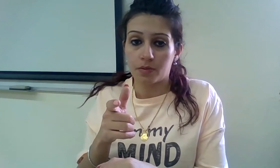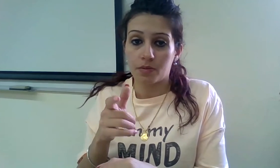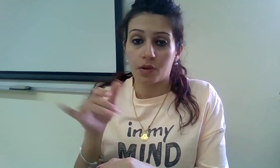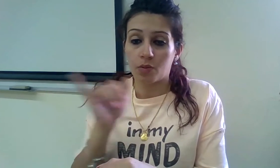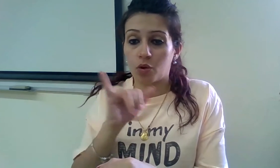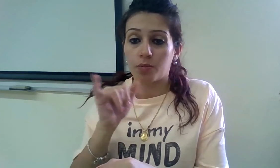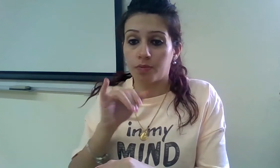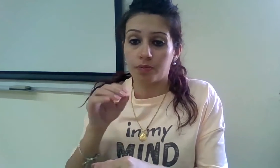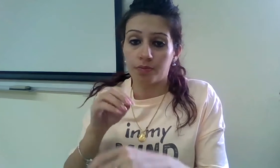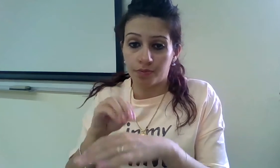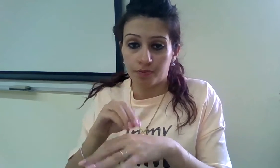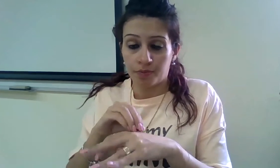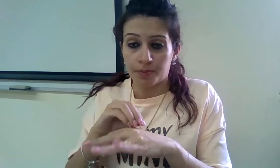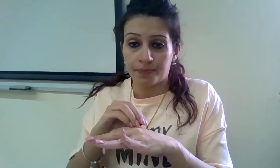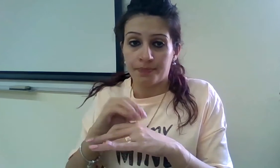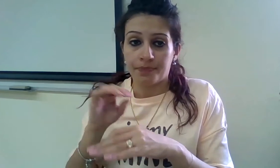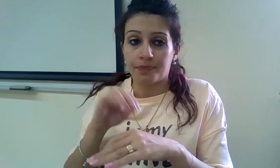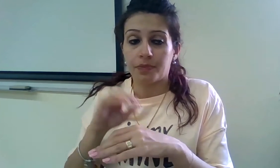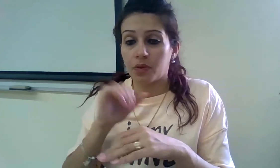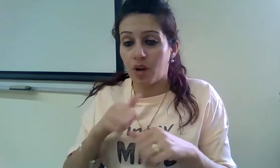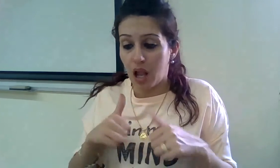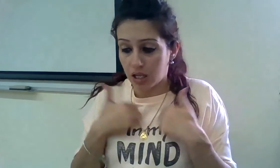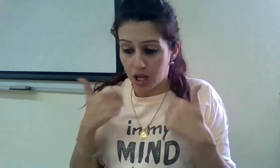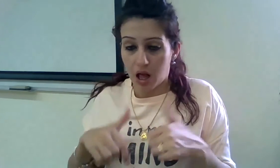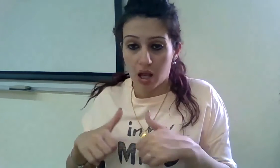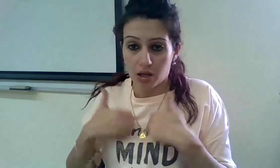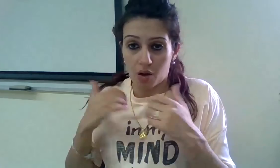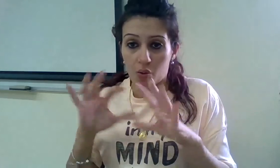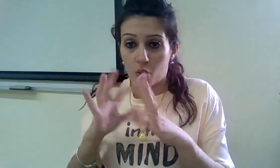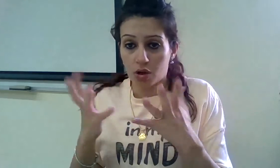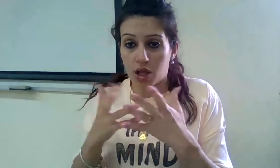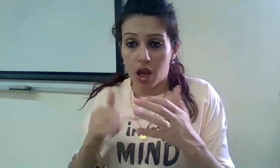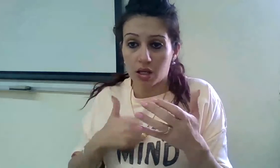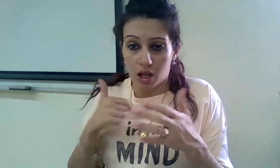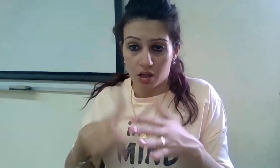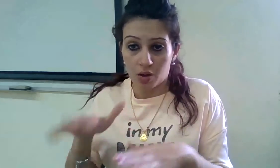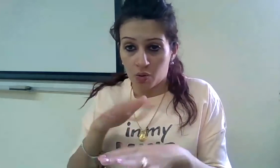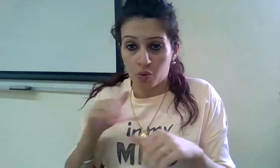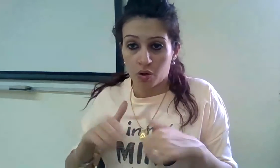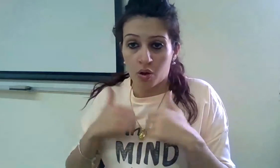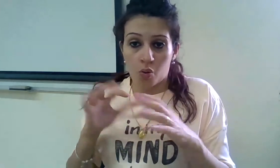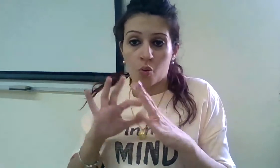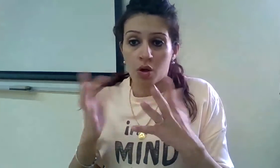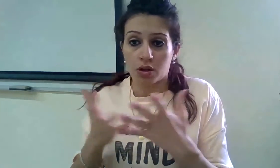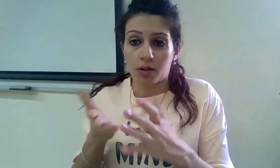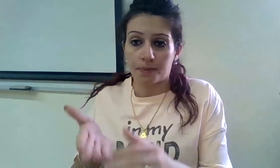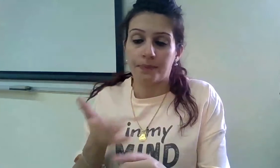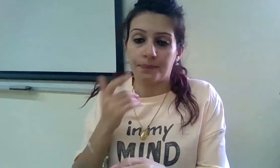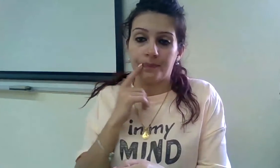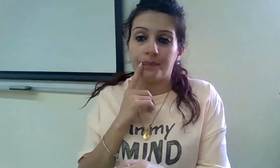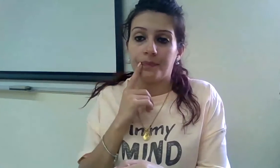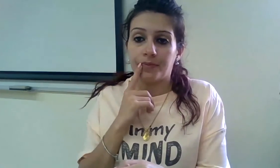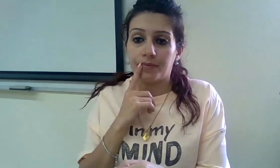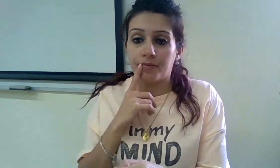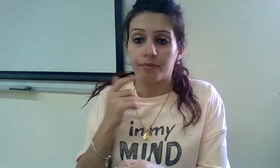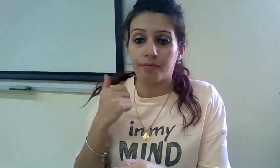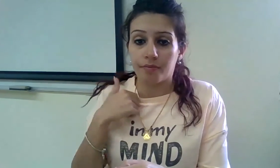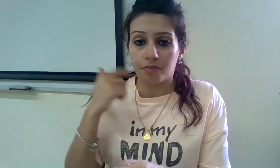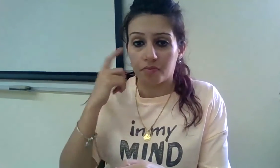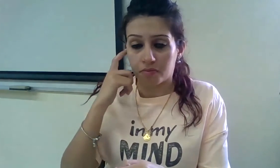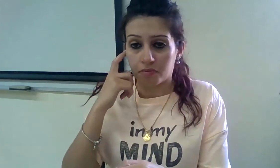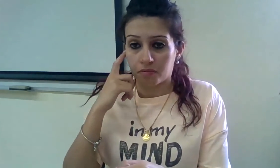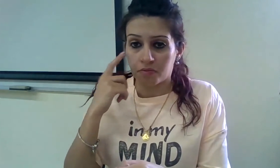and to make it more a home base appropriate like a learning opportunity.